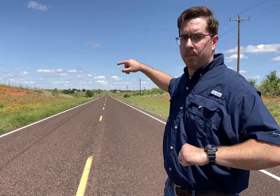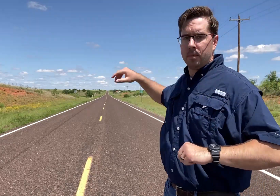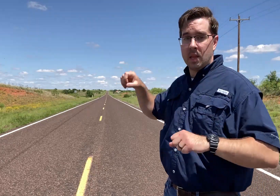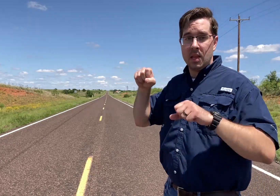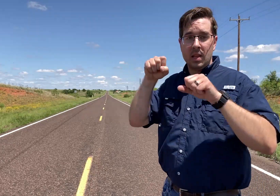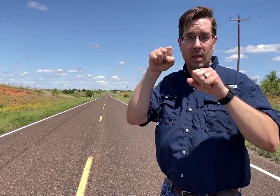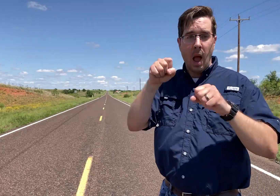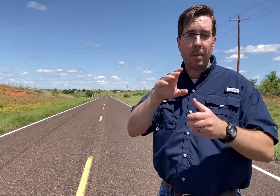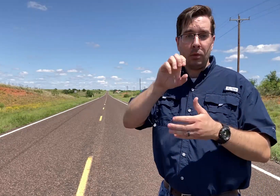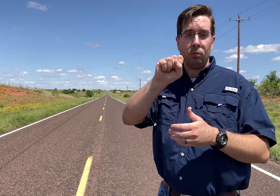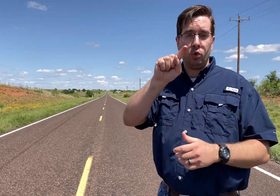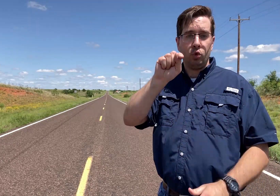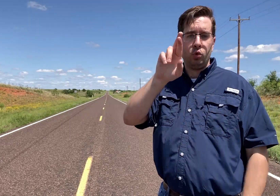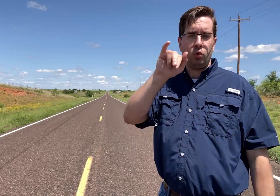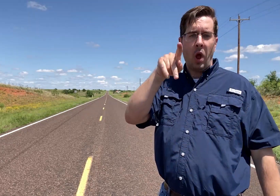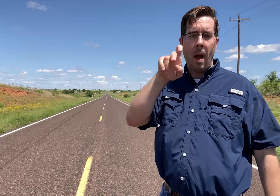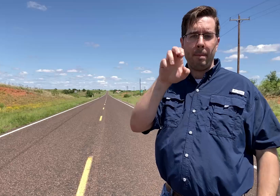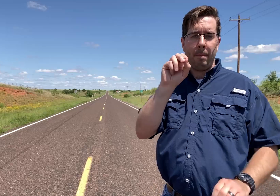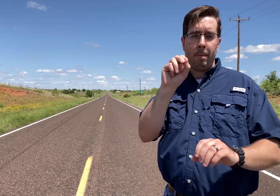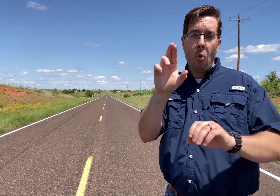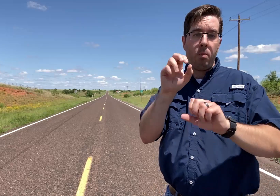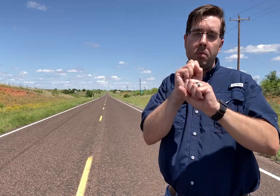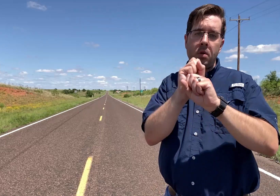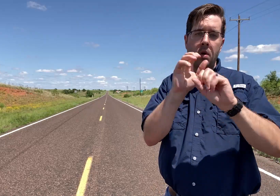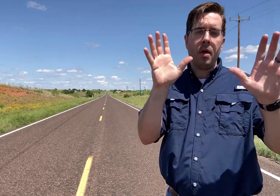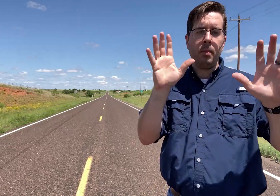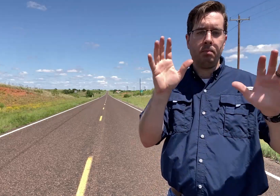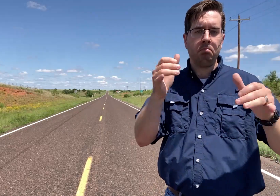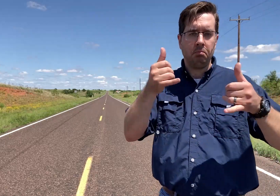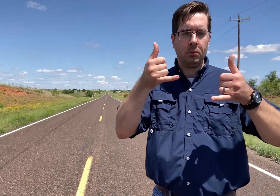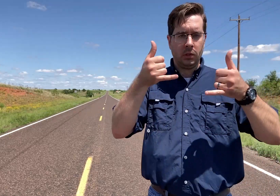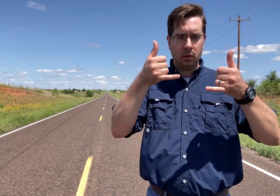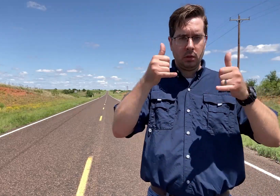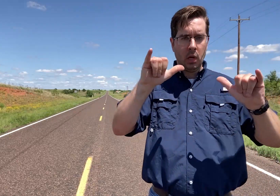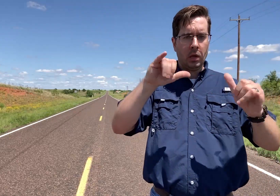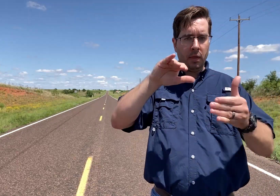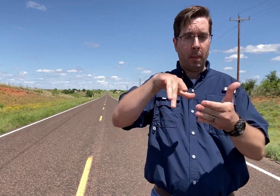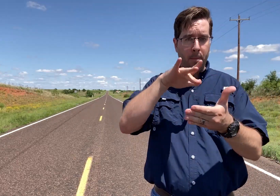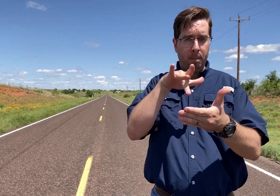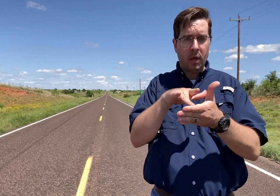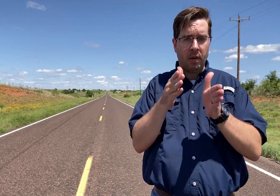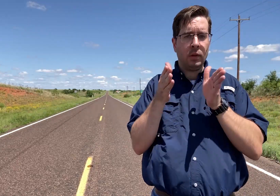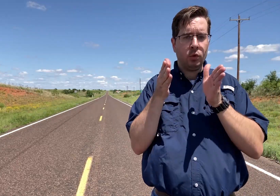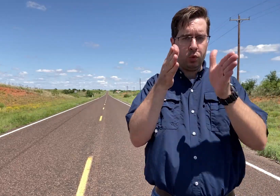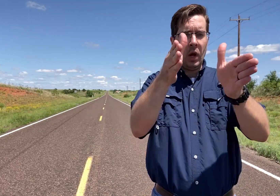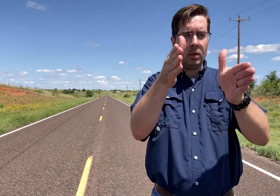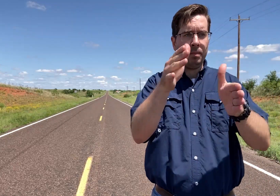Can be a stripe or nothing. Still at the middle of the road.